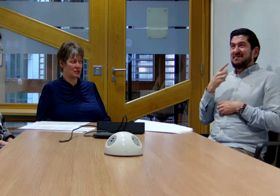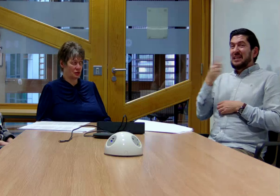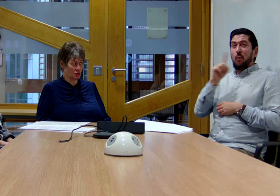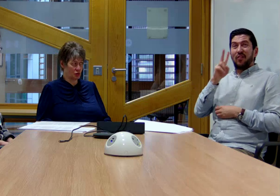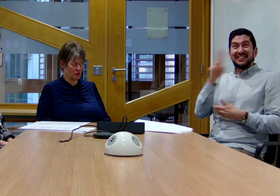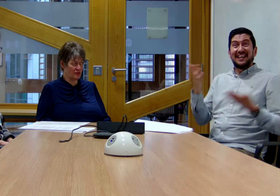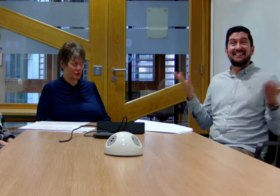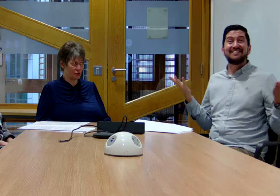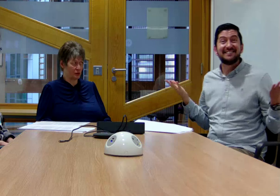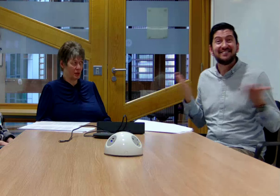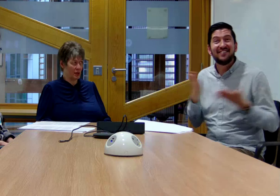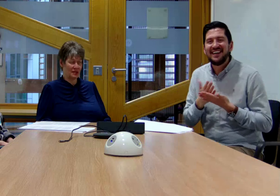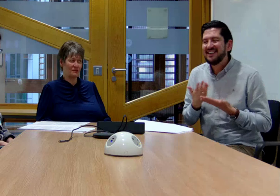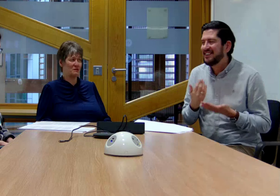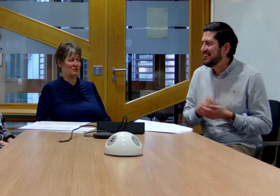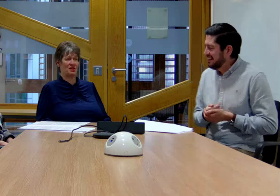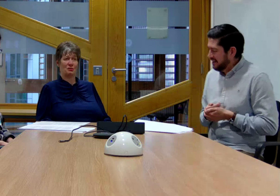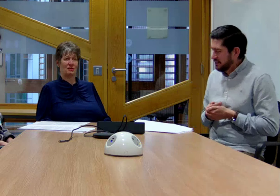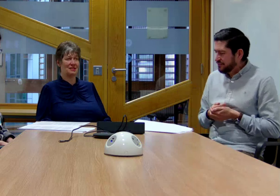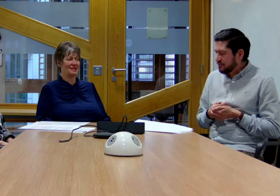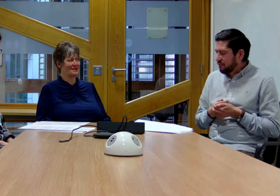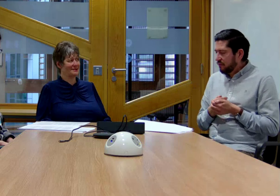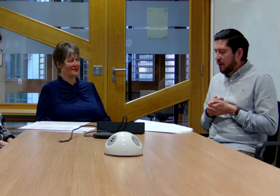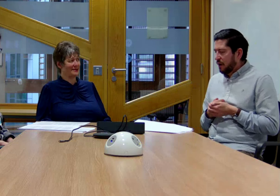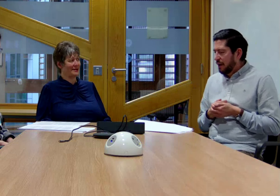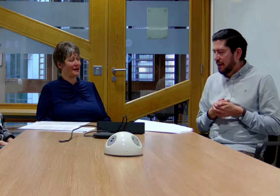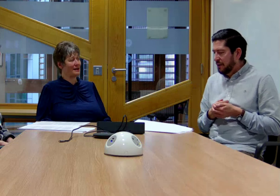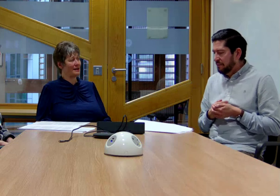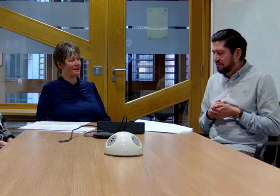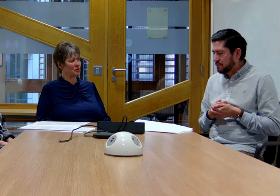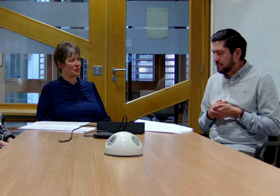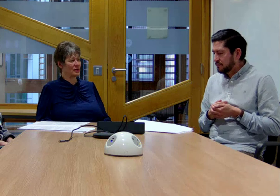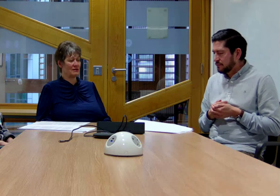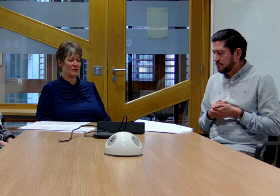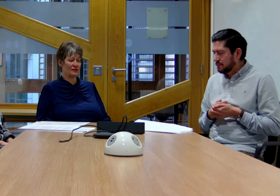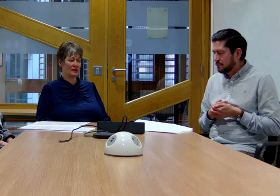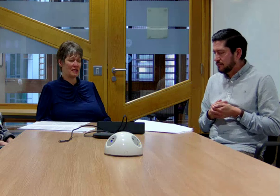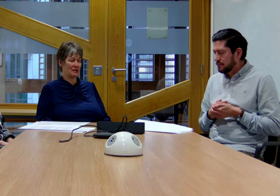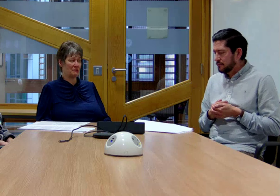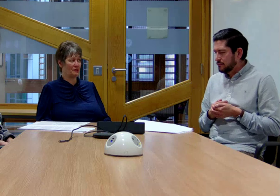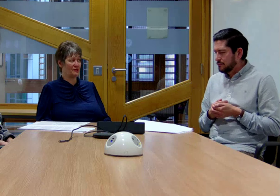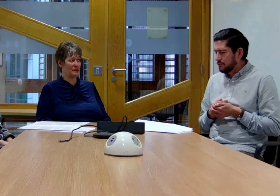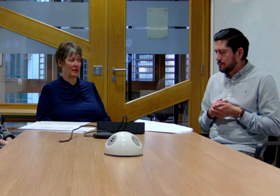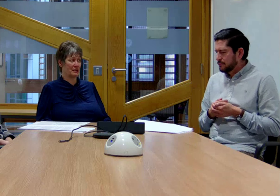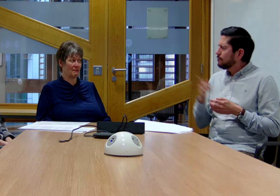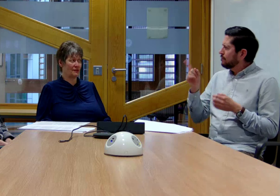part of deaf culture because deaf culture is so visual. Deaf people say what we see.